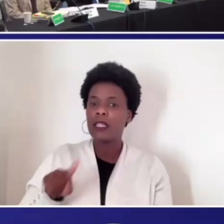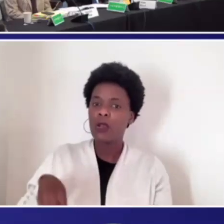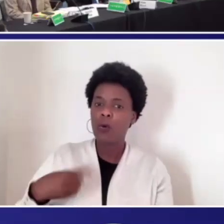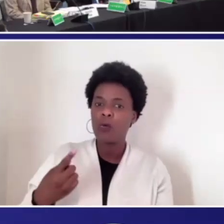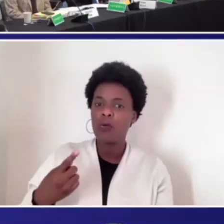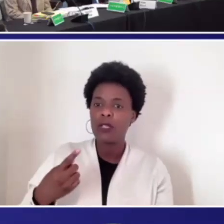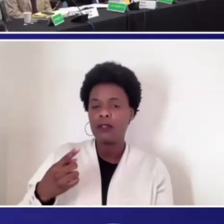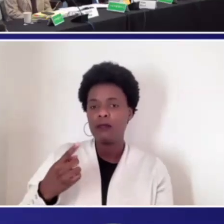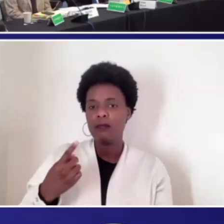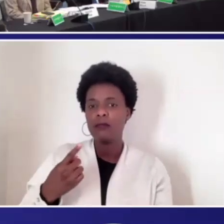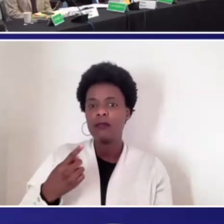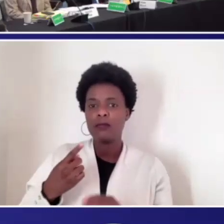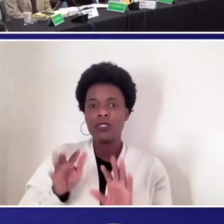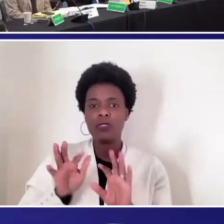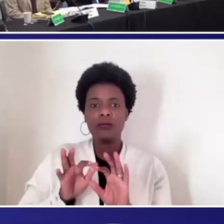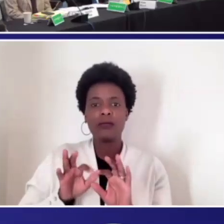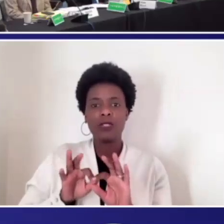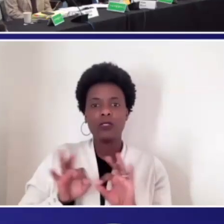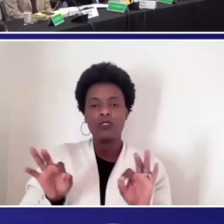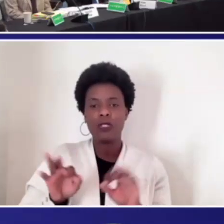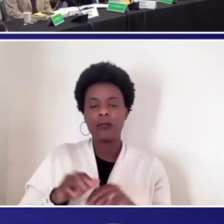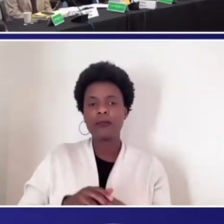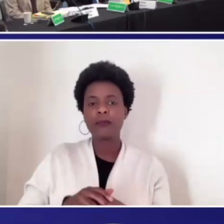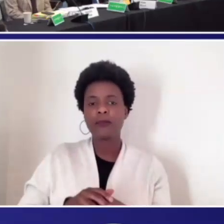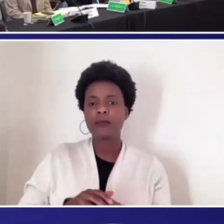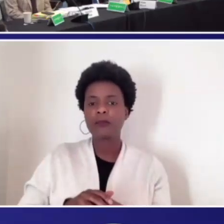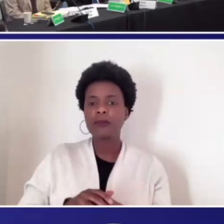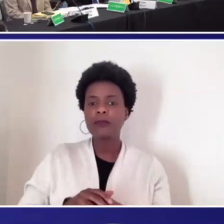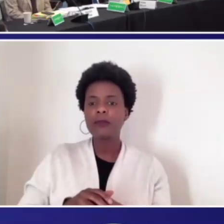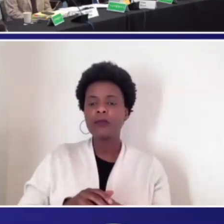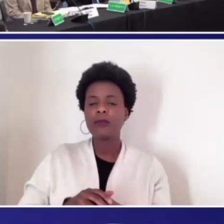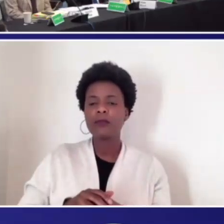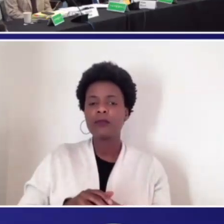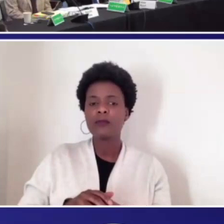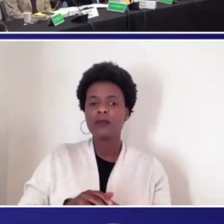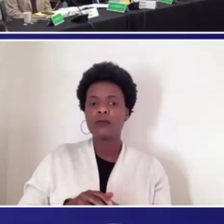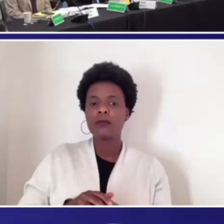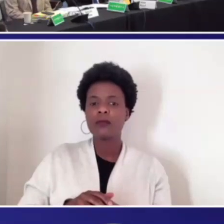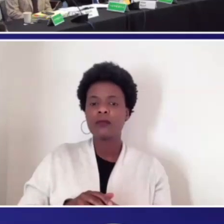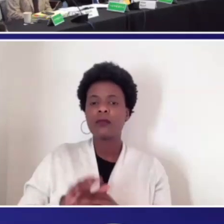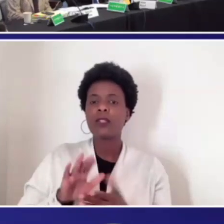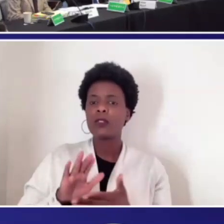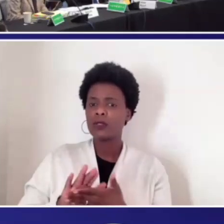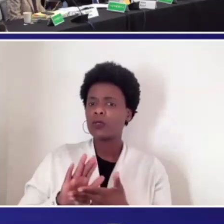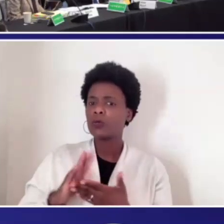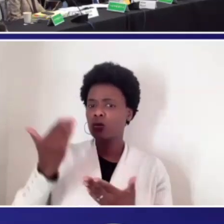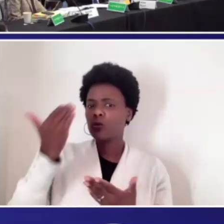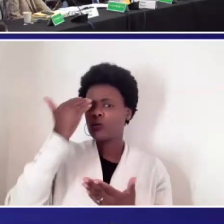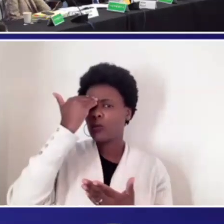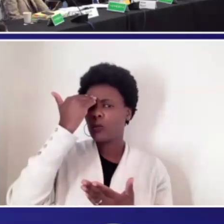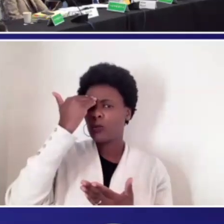So to answer your question, Jake, I think that the schools know which,